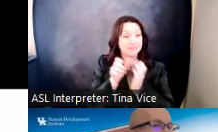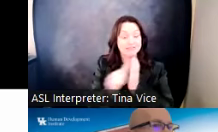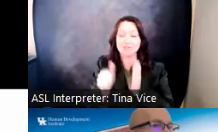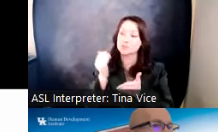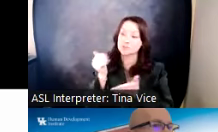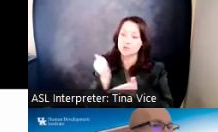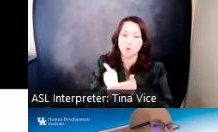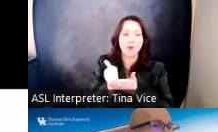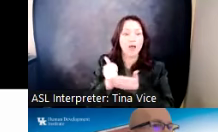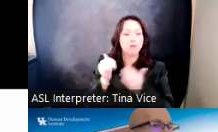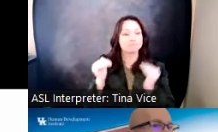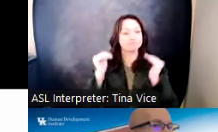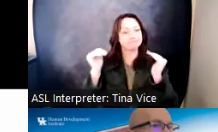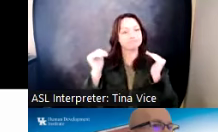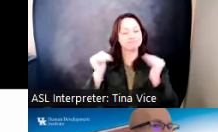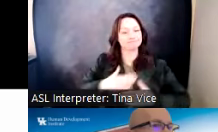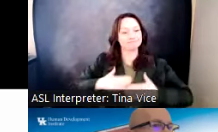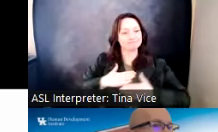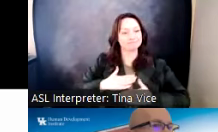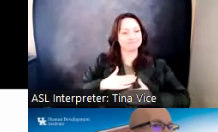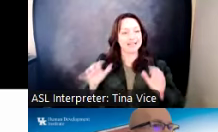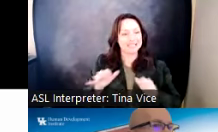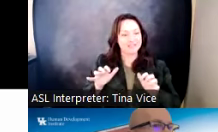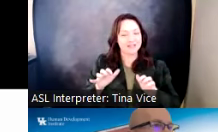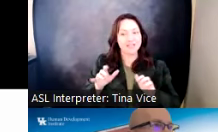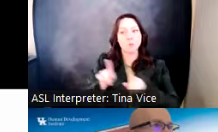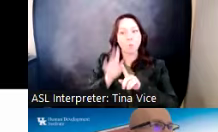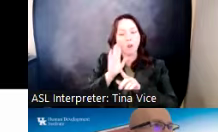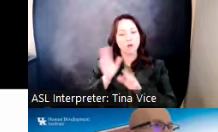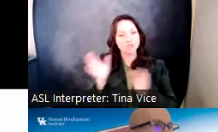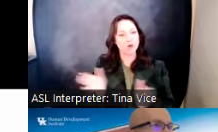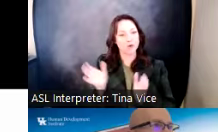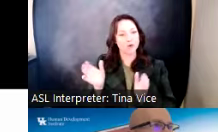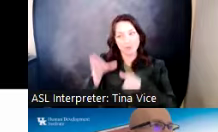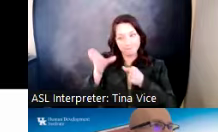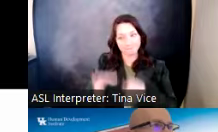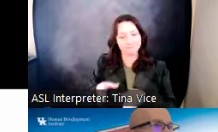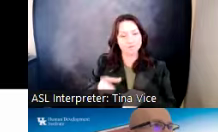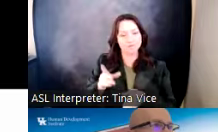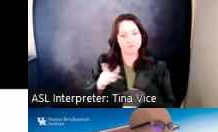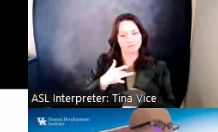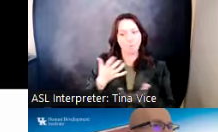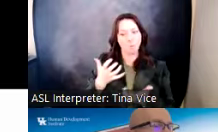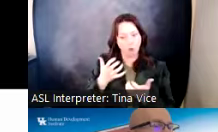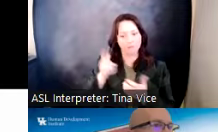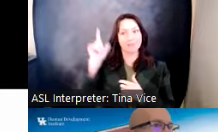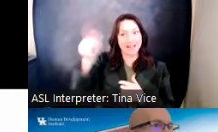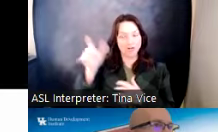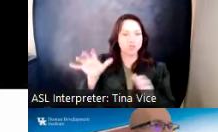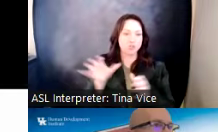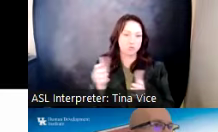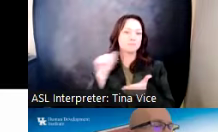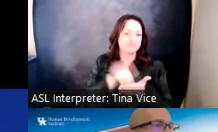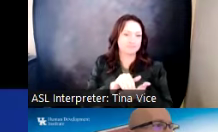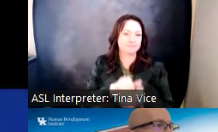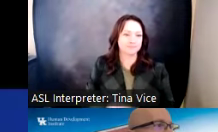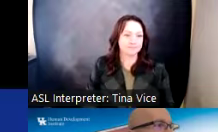achievement in those activities which then will perpetuate uh wanting to actually perform those later on.